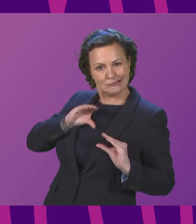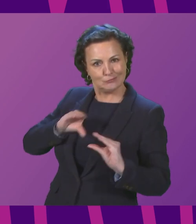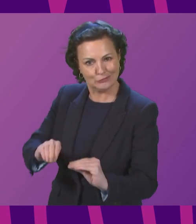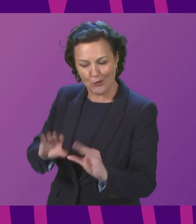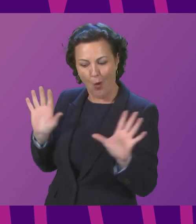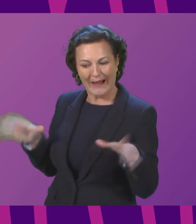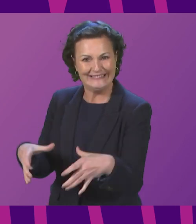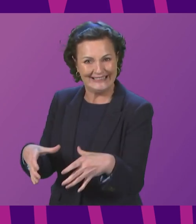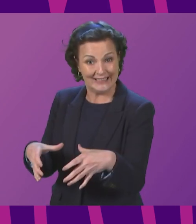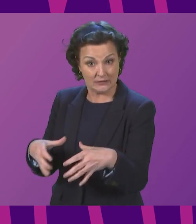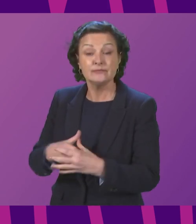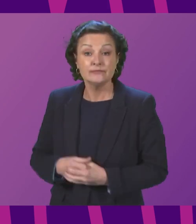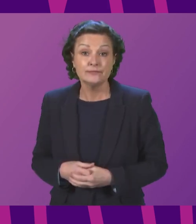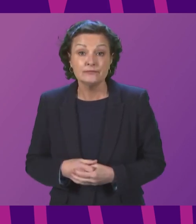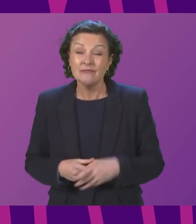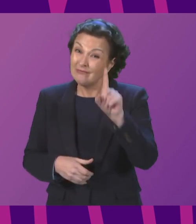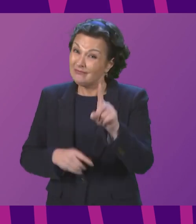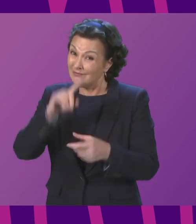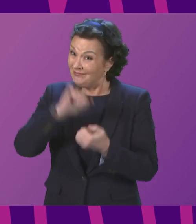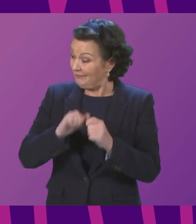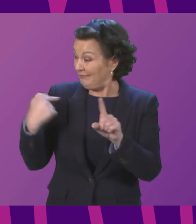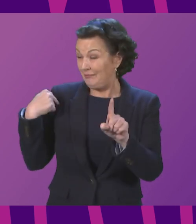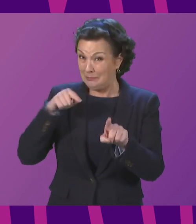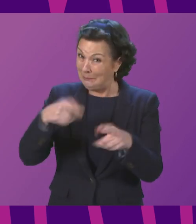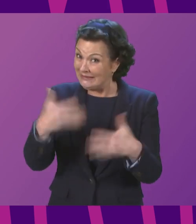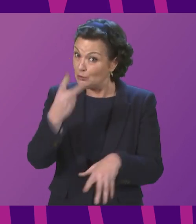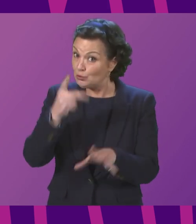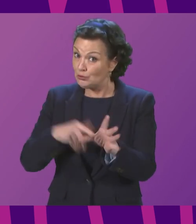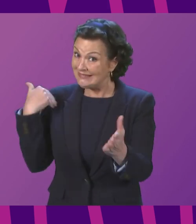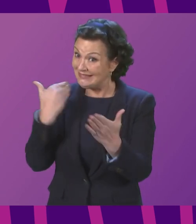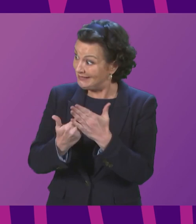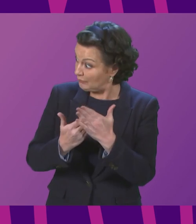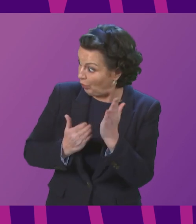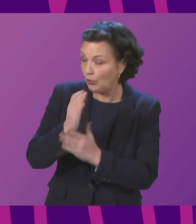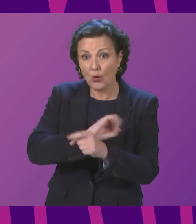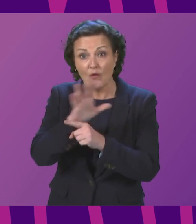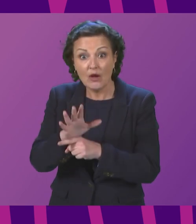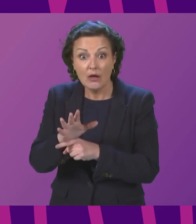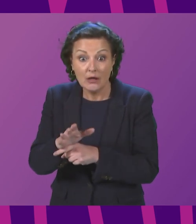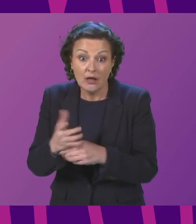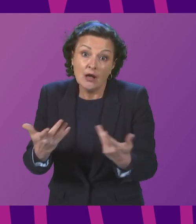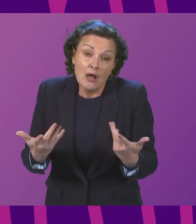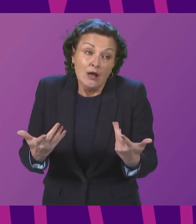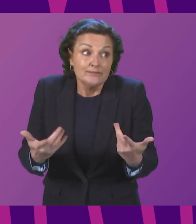We are two years into a pandemic and, partly because of the financial constraints that